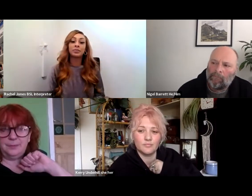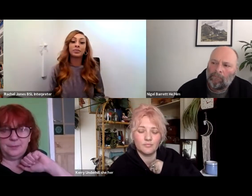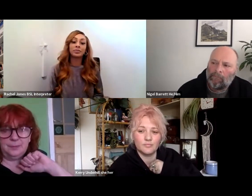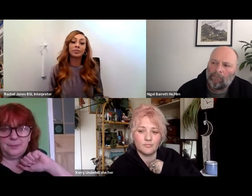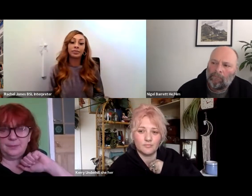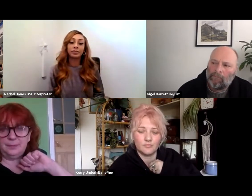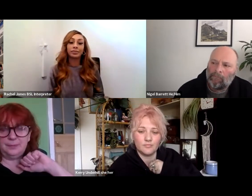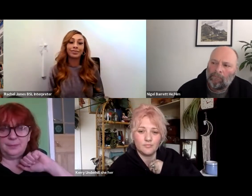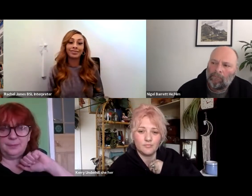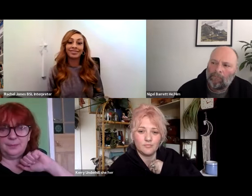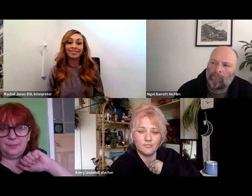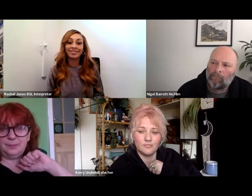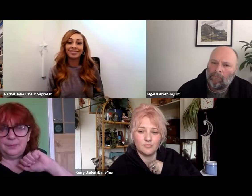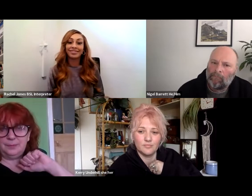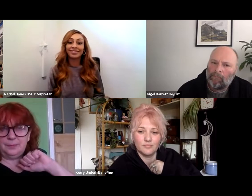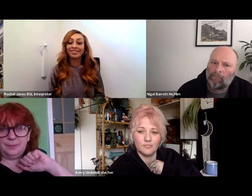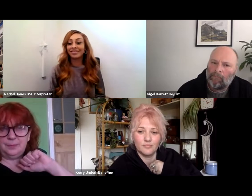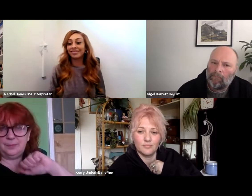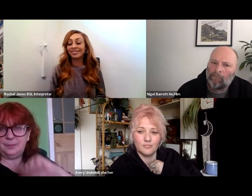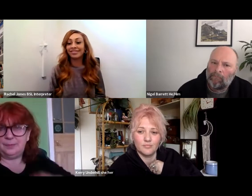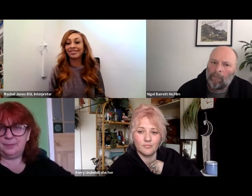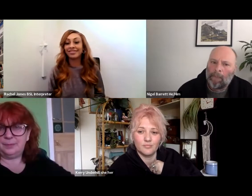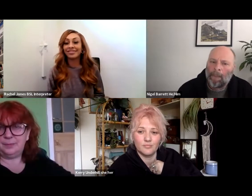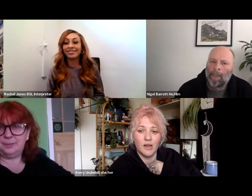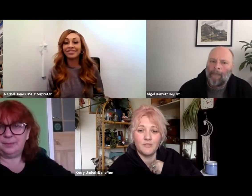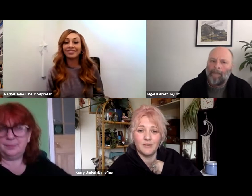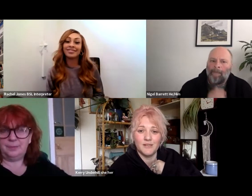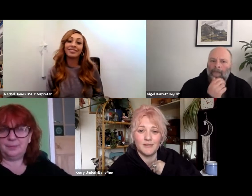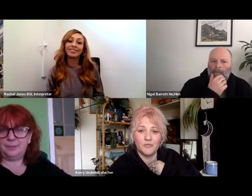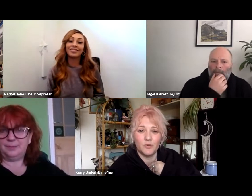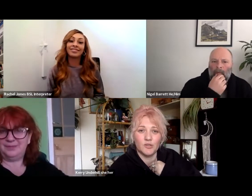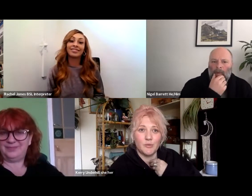Can I open that to all three of you, please? Well, I have never done this before,